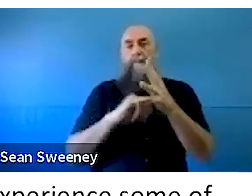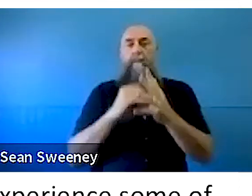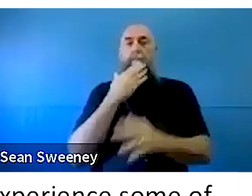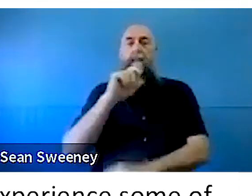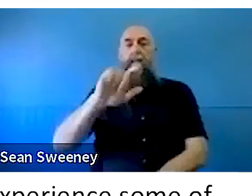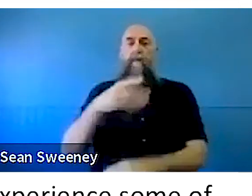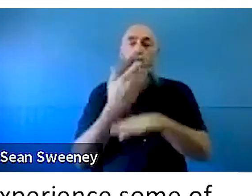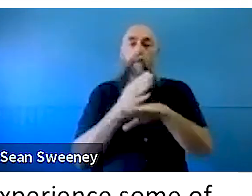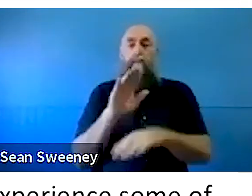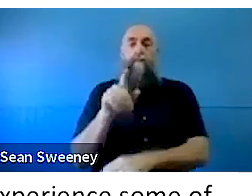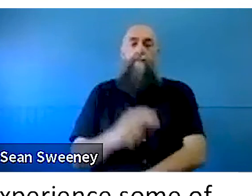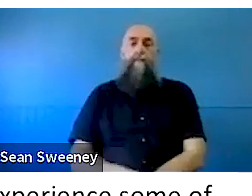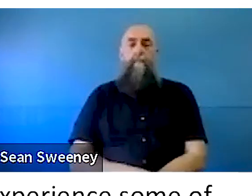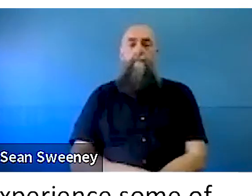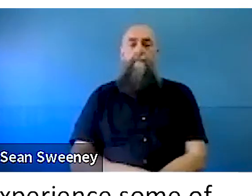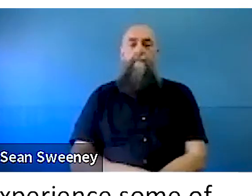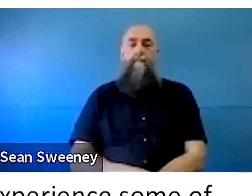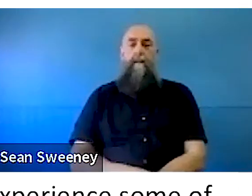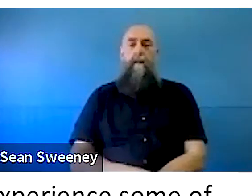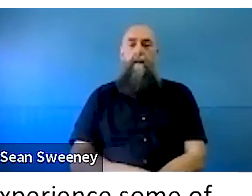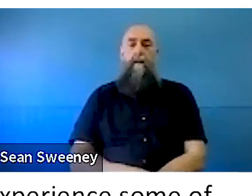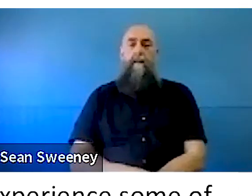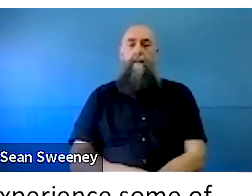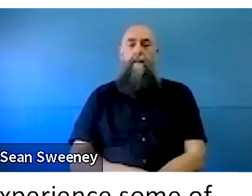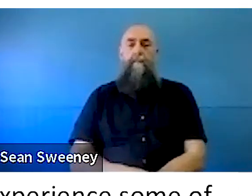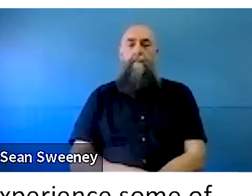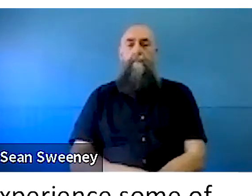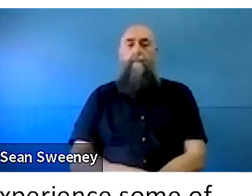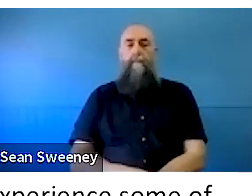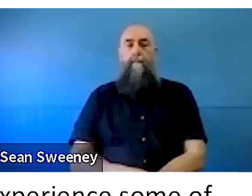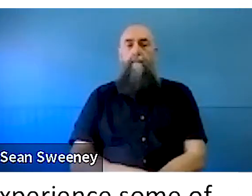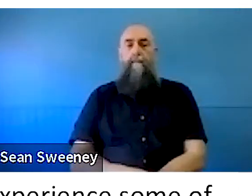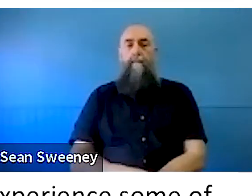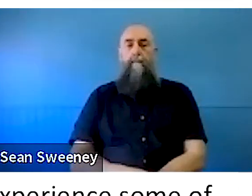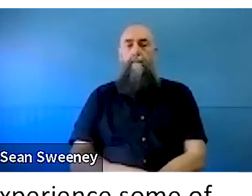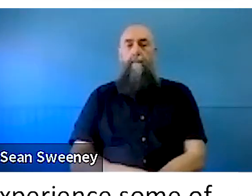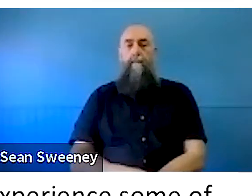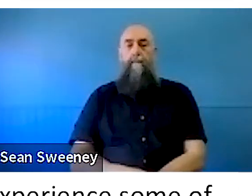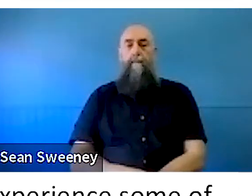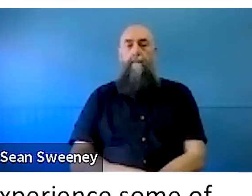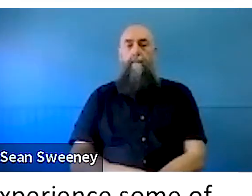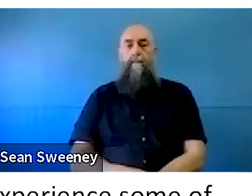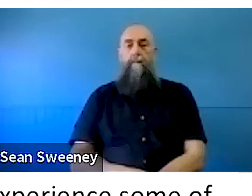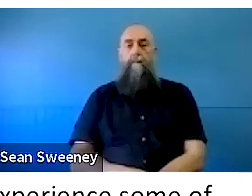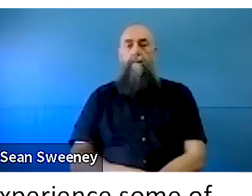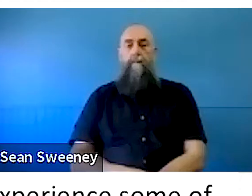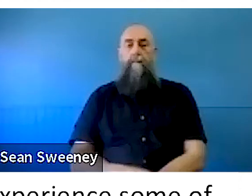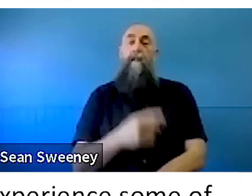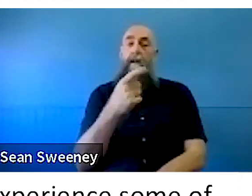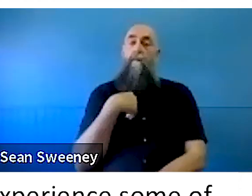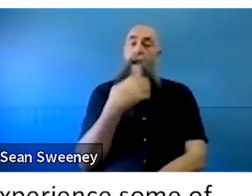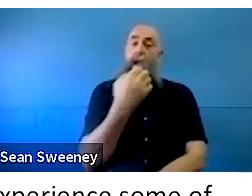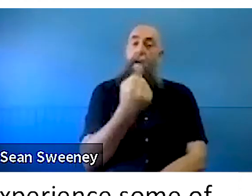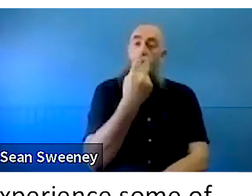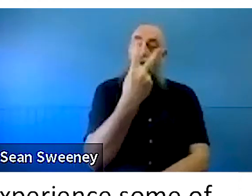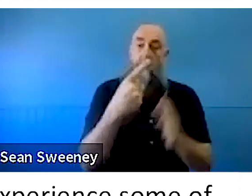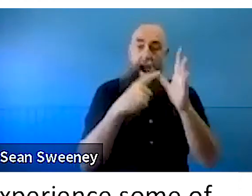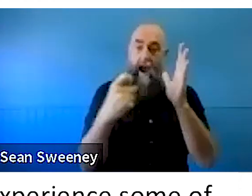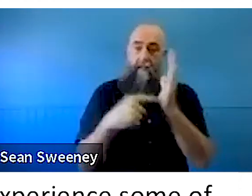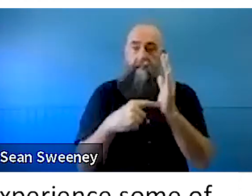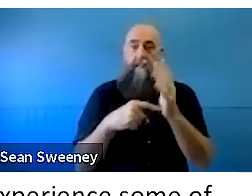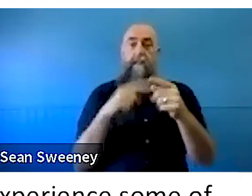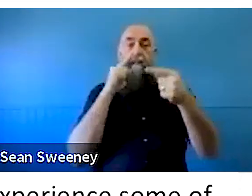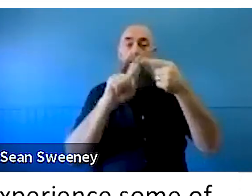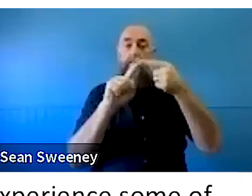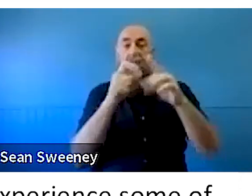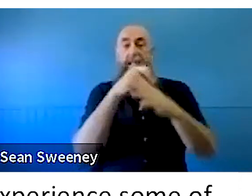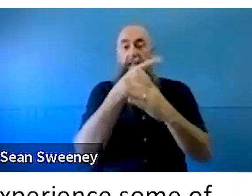organisations and when making calls, when there is call out for art.